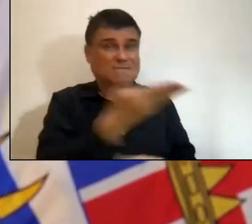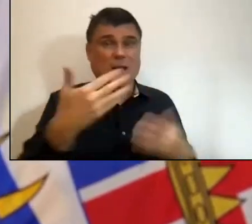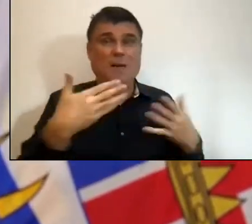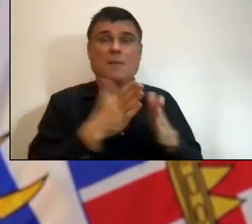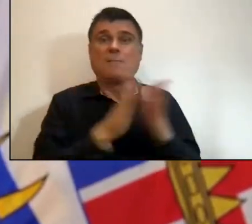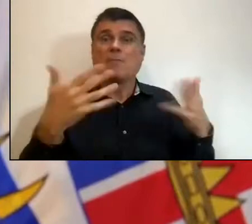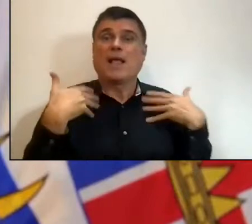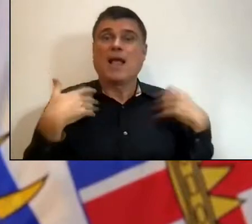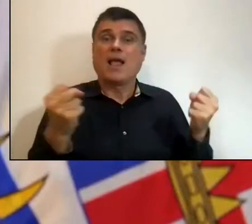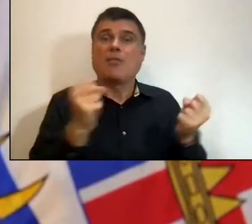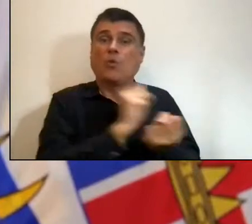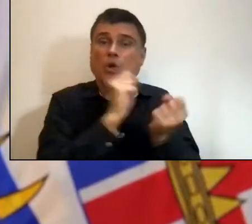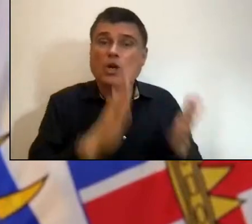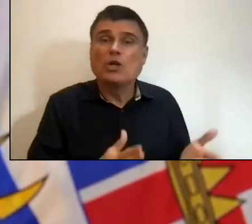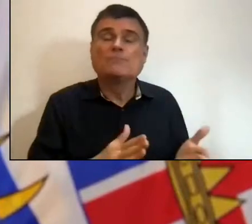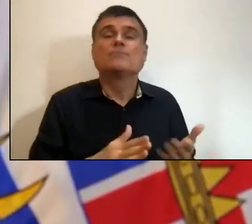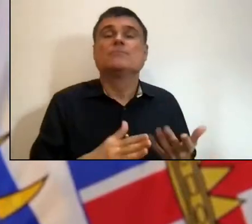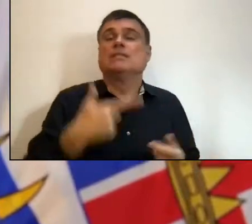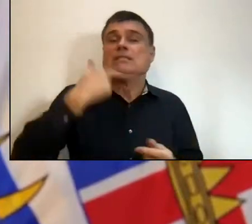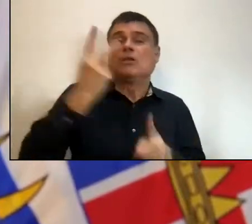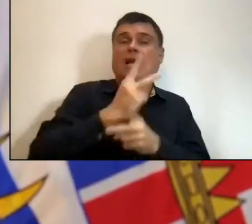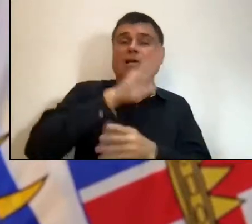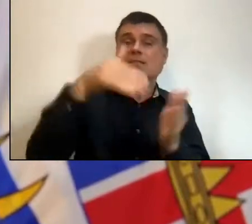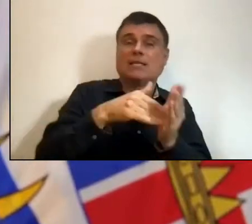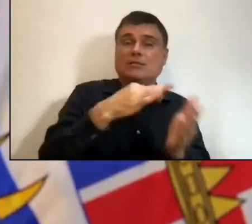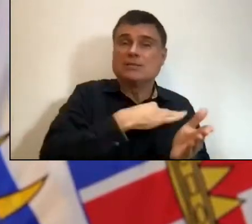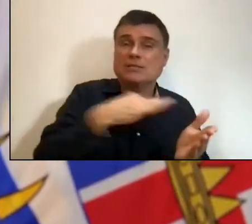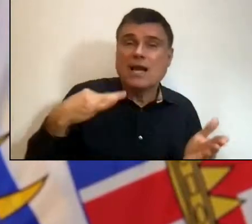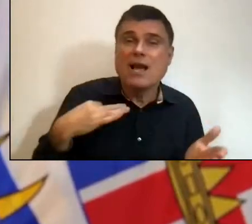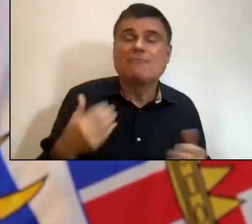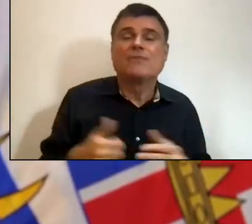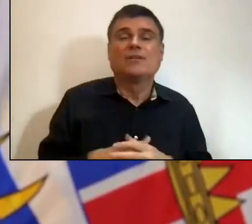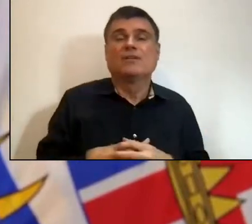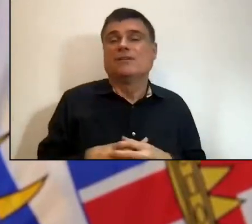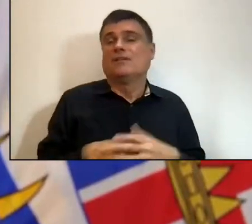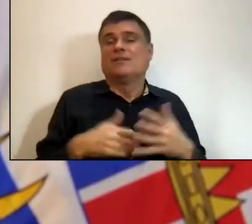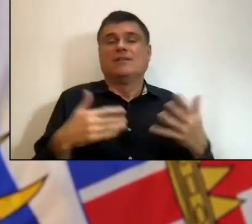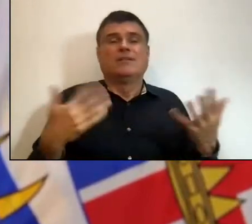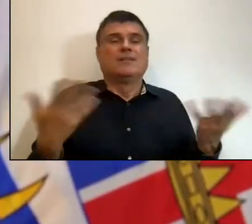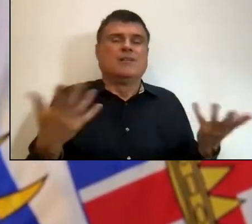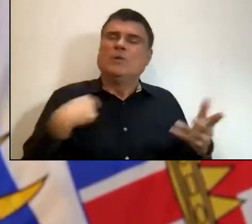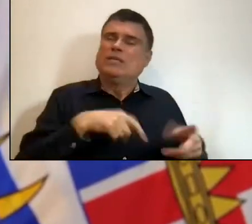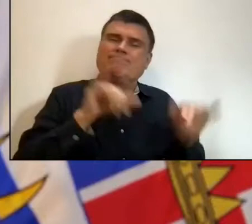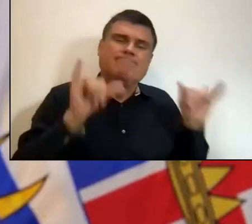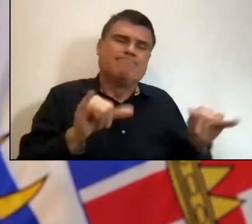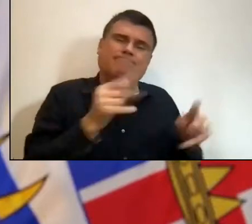and elders and providing care to people every single day in our